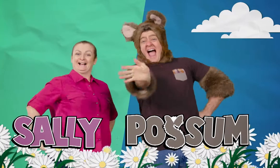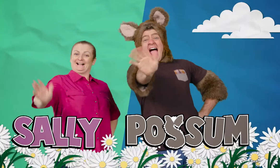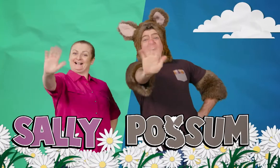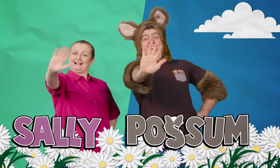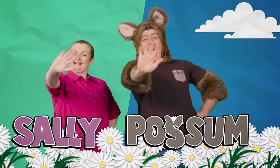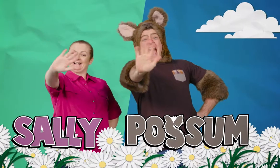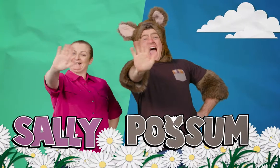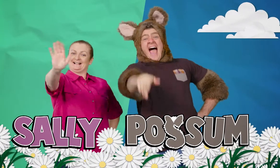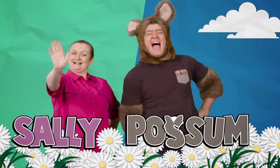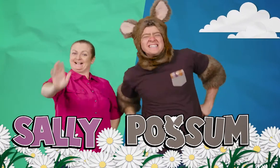Hello!